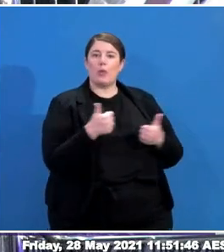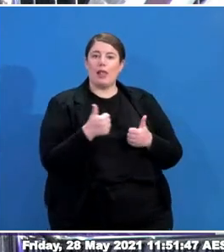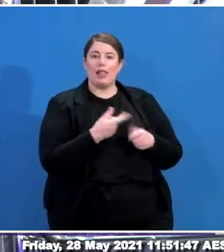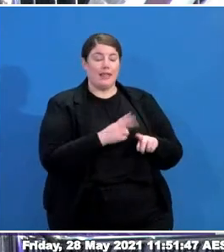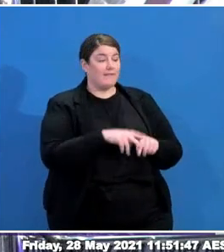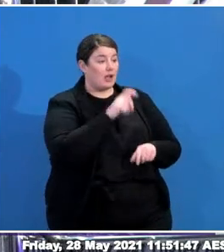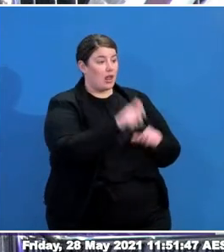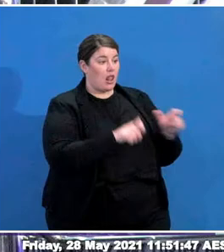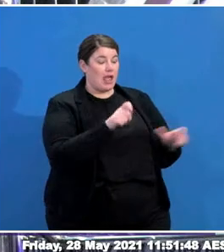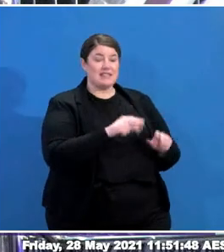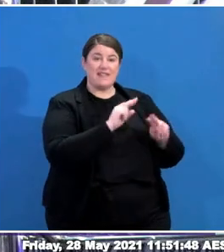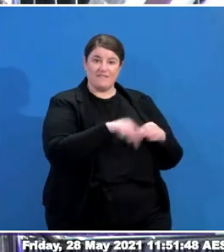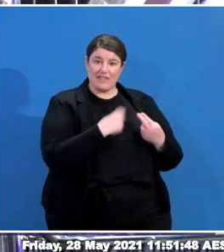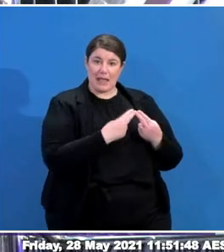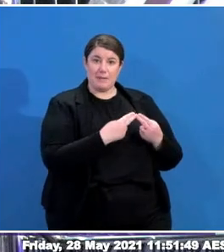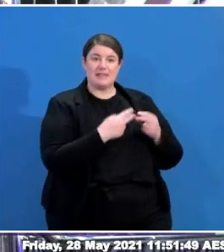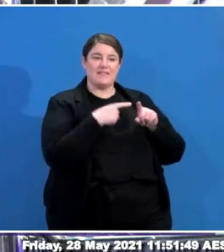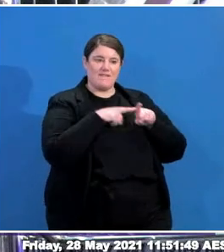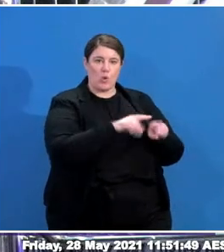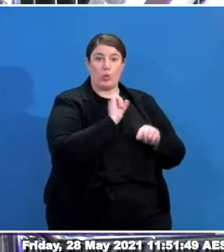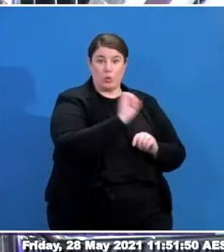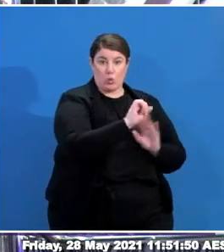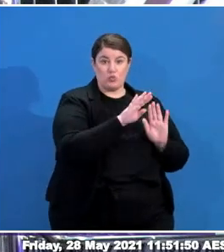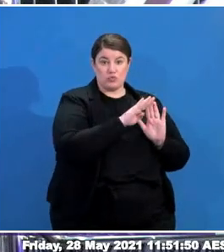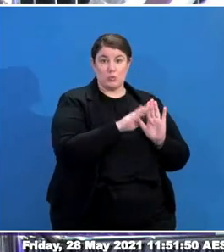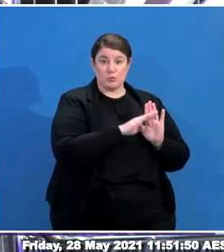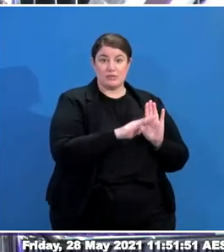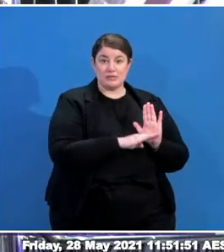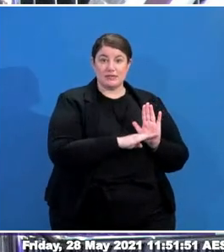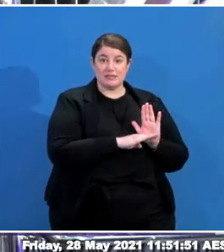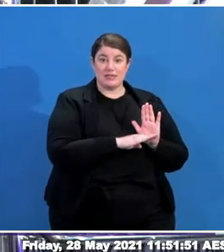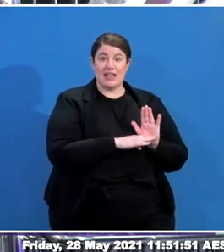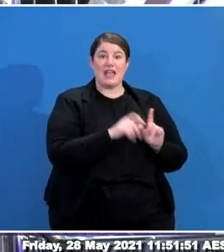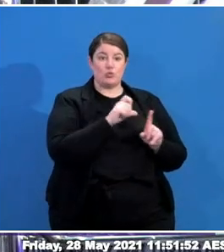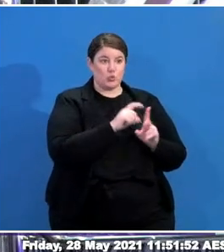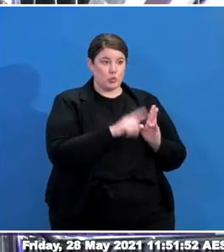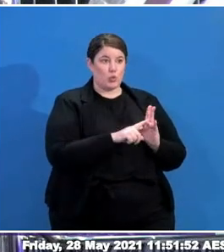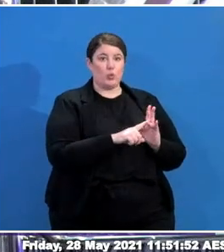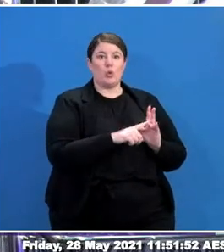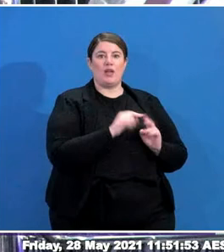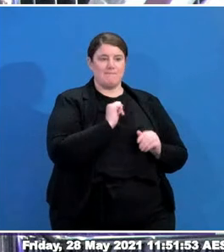and their families are compliant and do things the way Sunnyfield wants them to do?